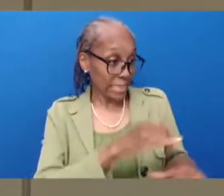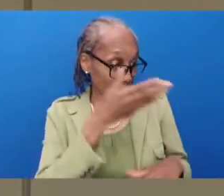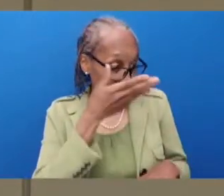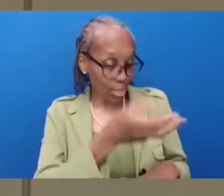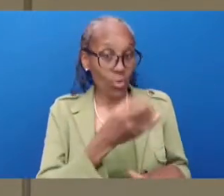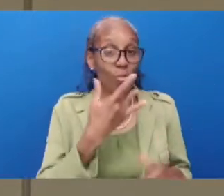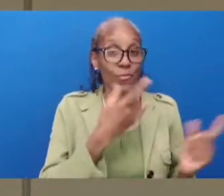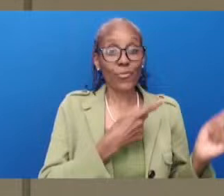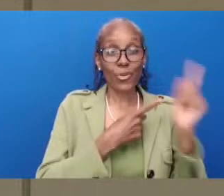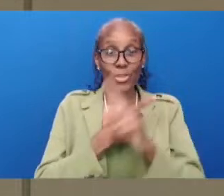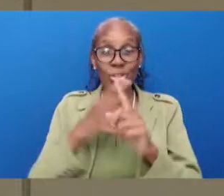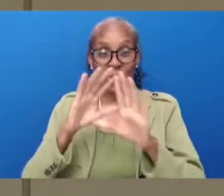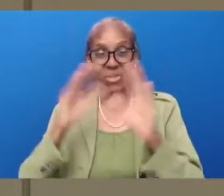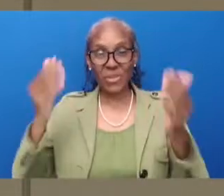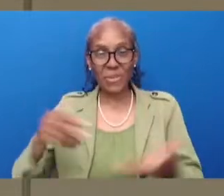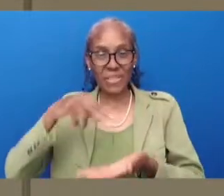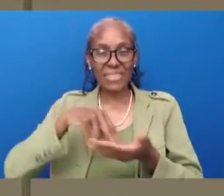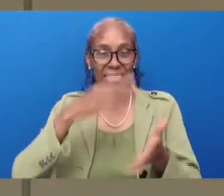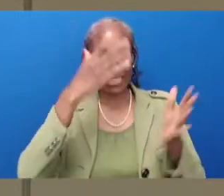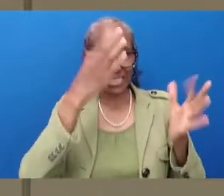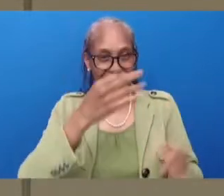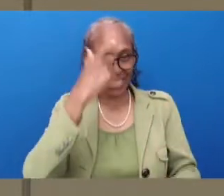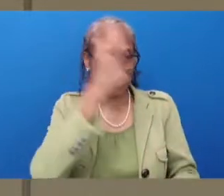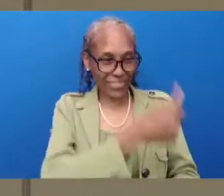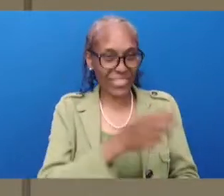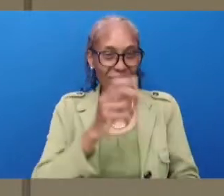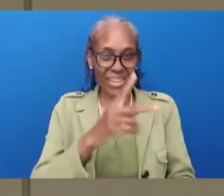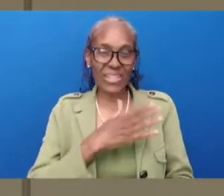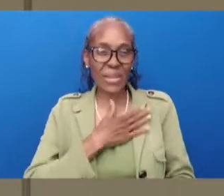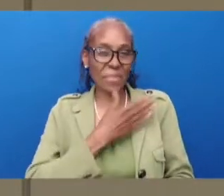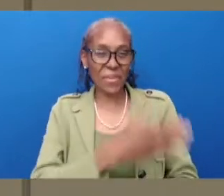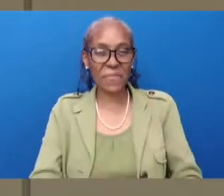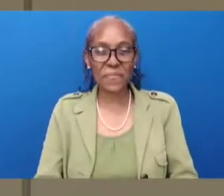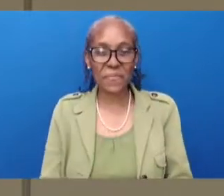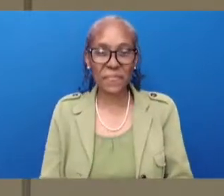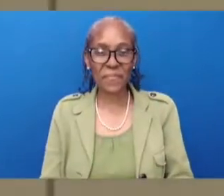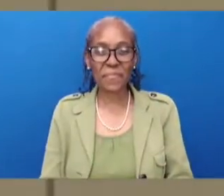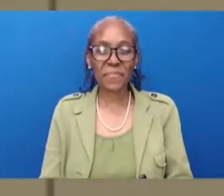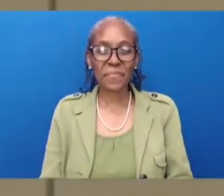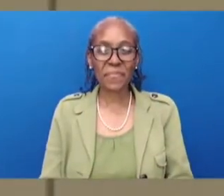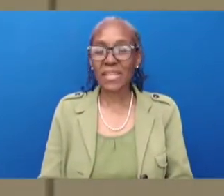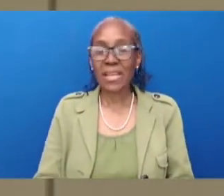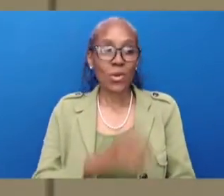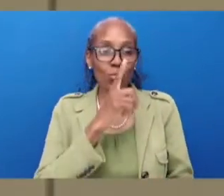AND DON'T KNOW IF YOU WOULD LIKE TO STAY WHERE YOU ARE OR LIKE TO